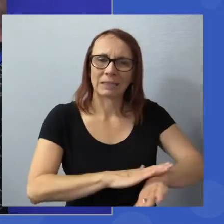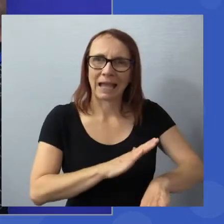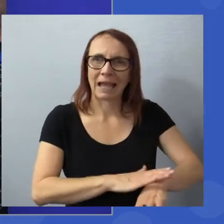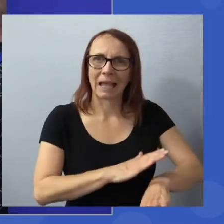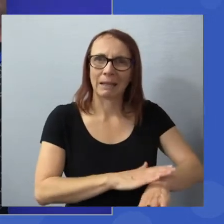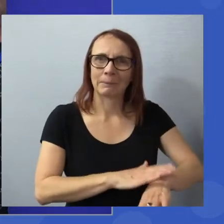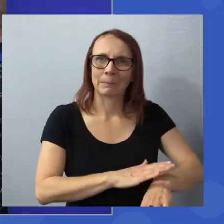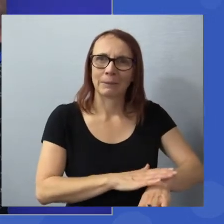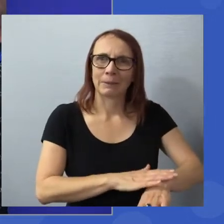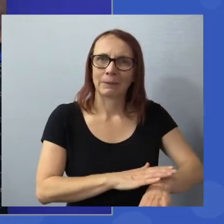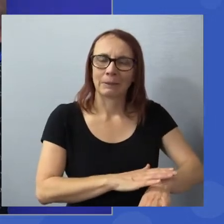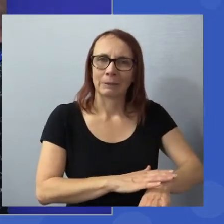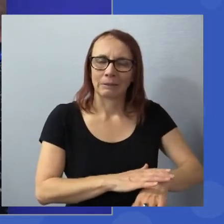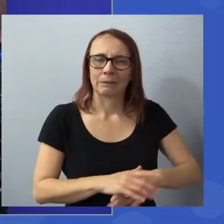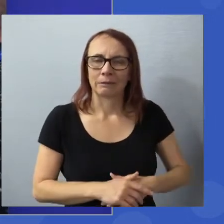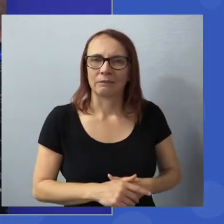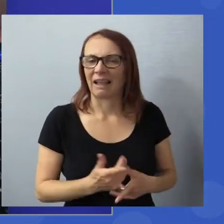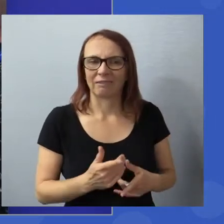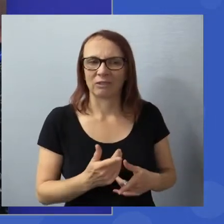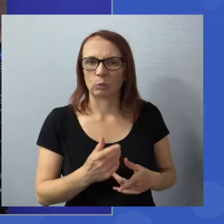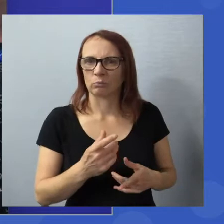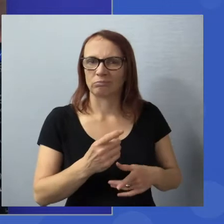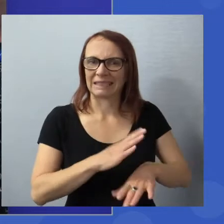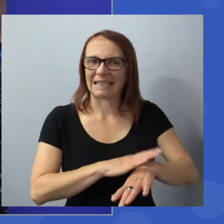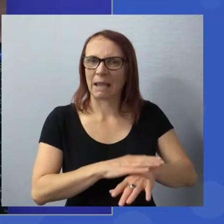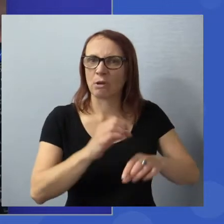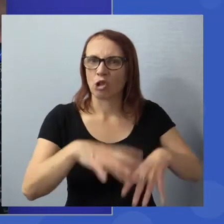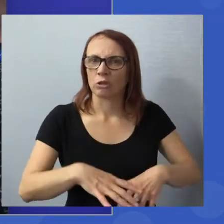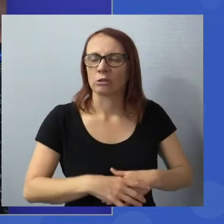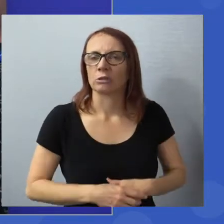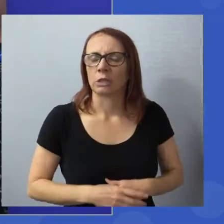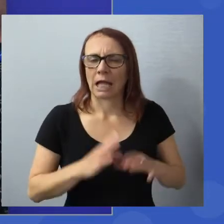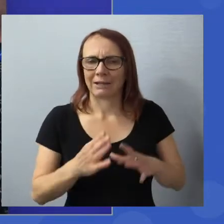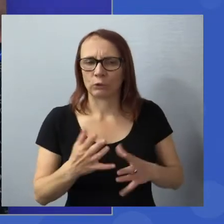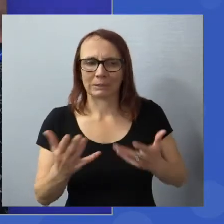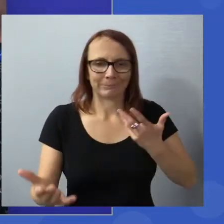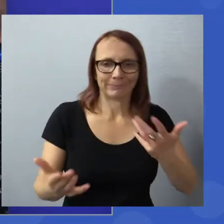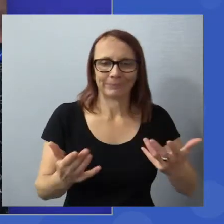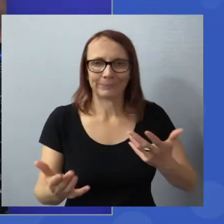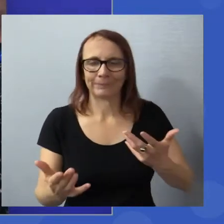minute yarn at work for instance so it has to be some level of parity with